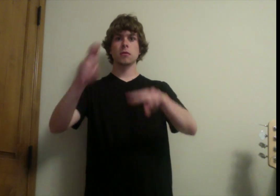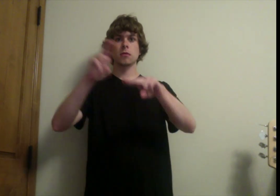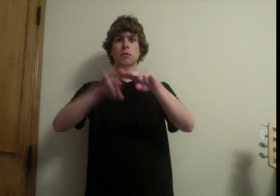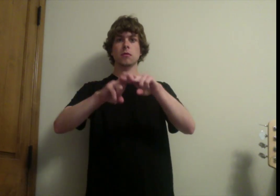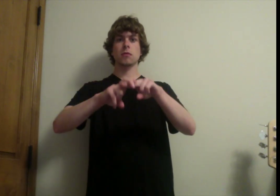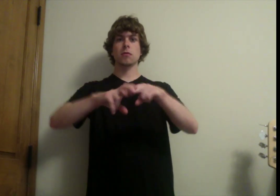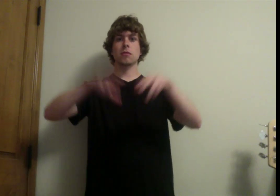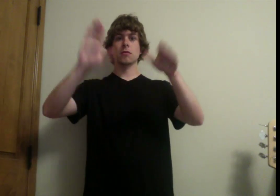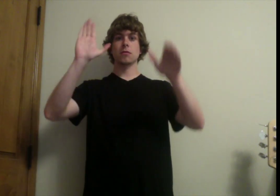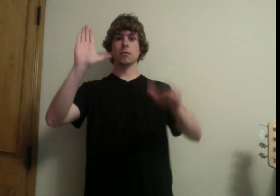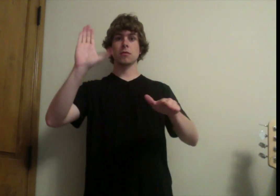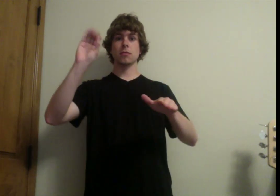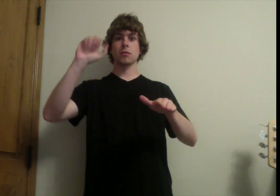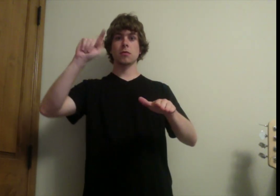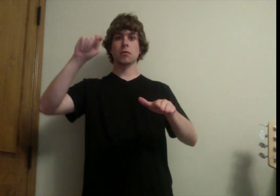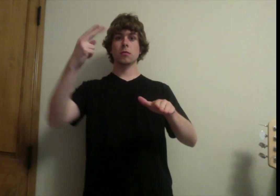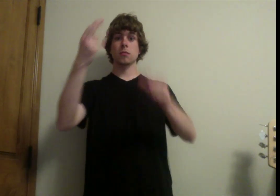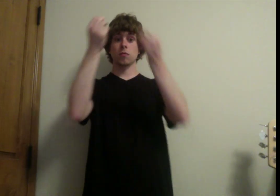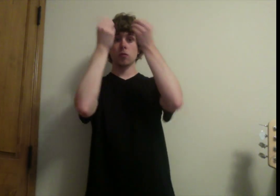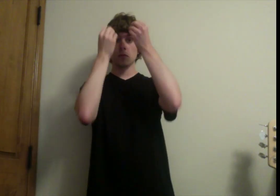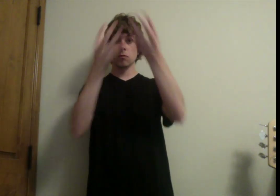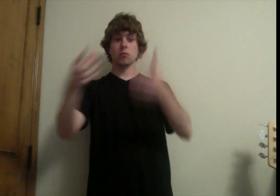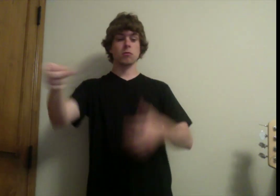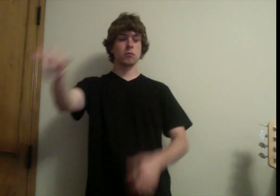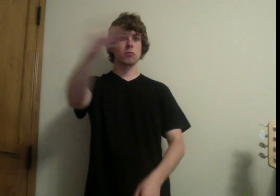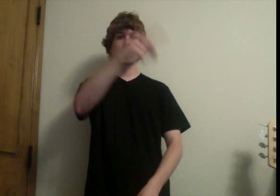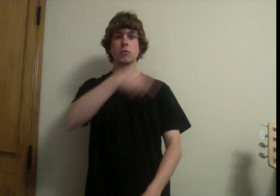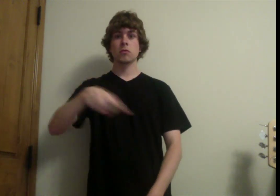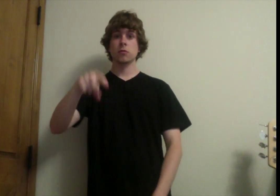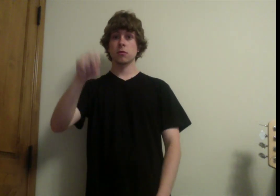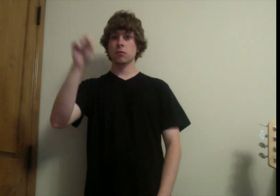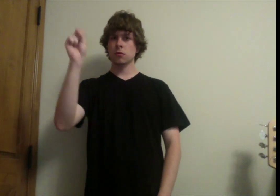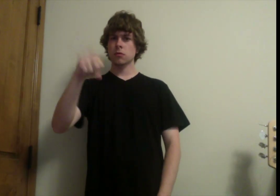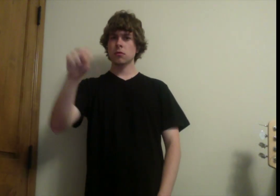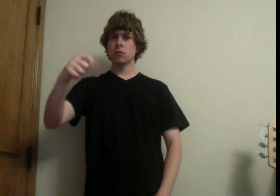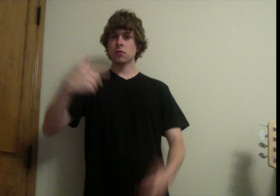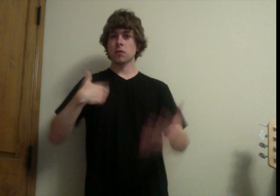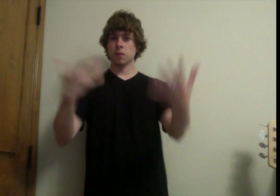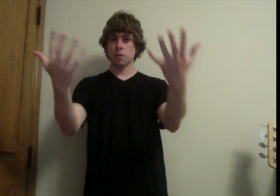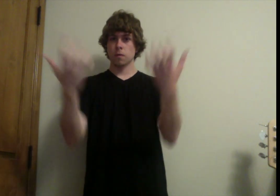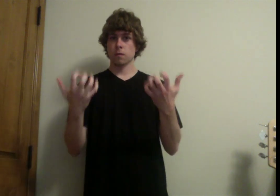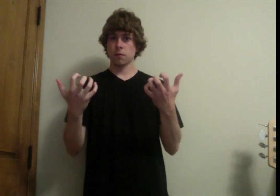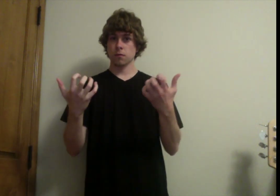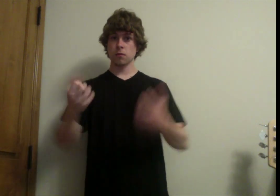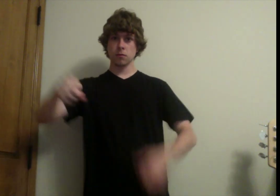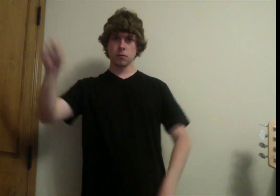Spencer Opie: To sit under oath and inform all of us that yes I wanted it